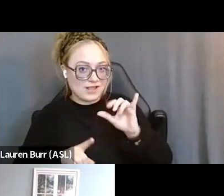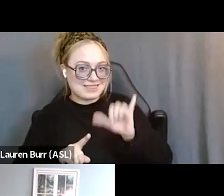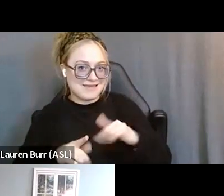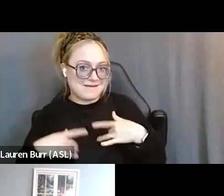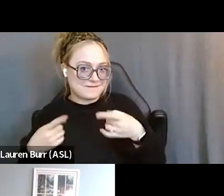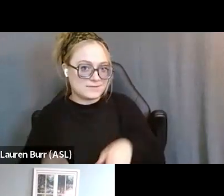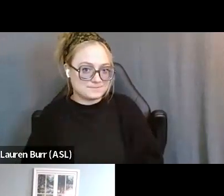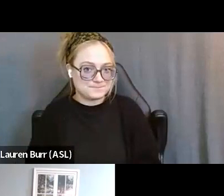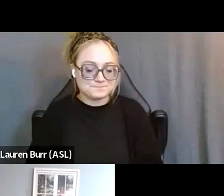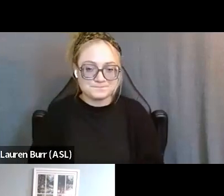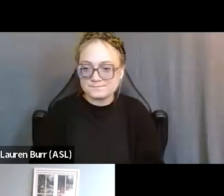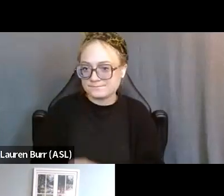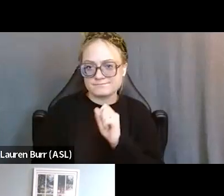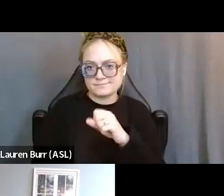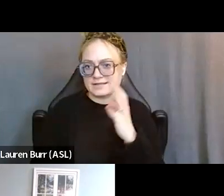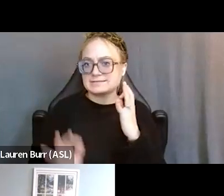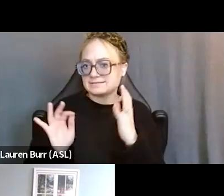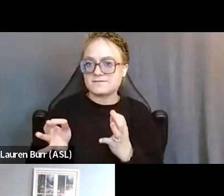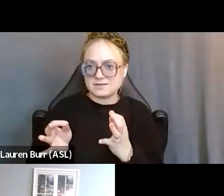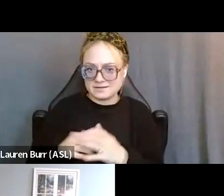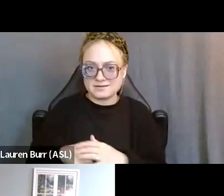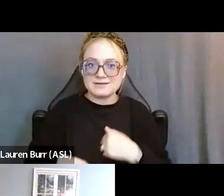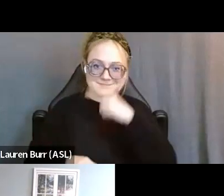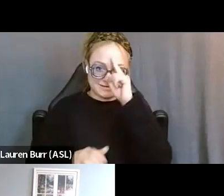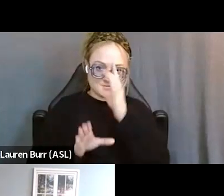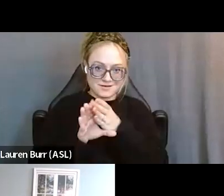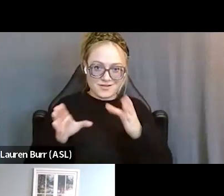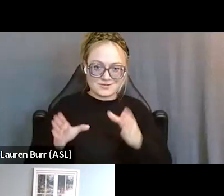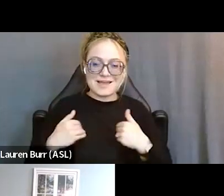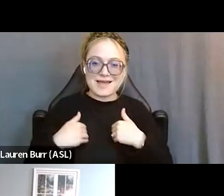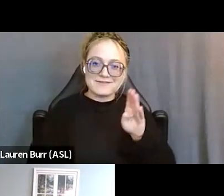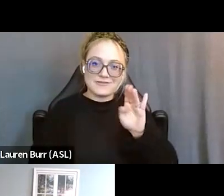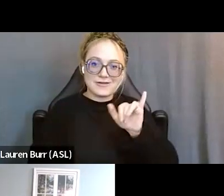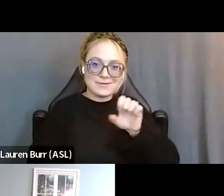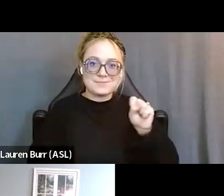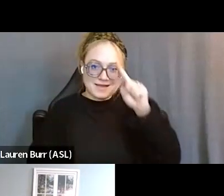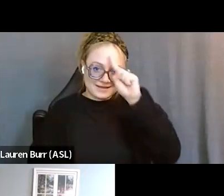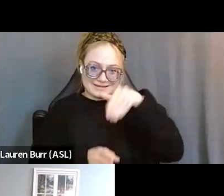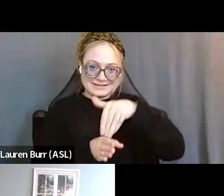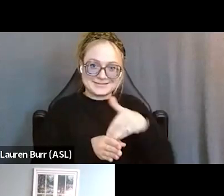Absolutely. And because I'm a psychologist, I have a biased answer so let me take a step back also